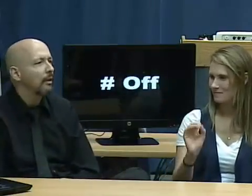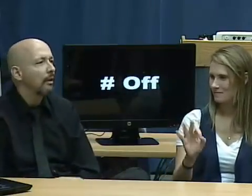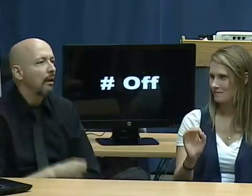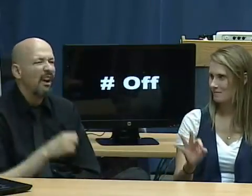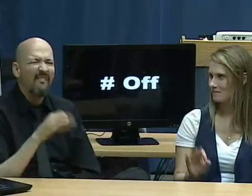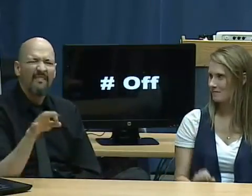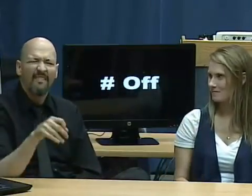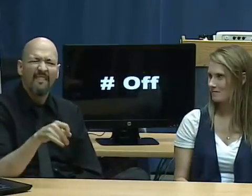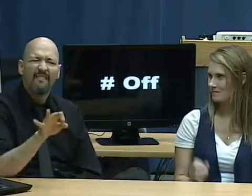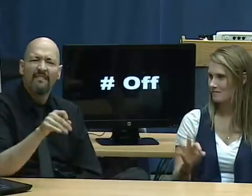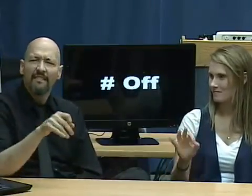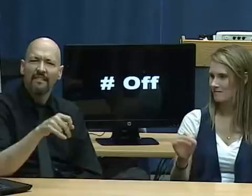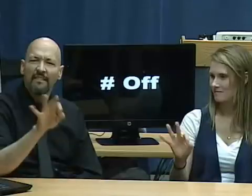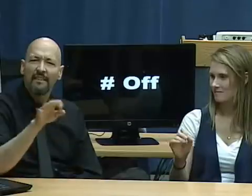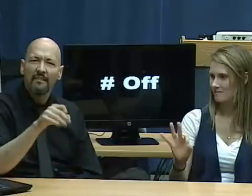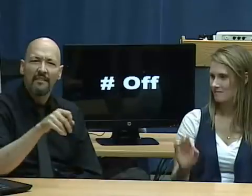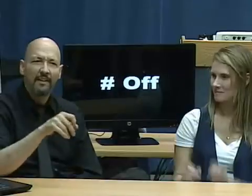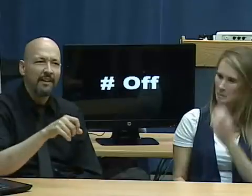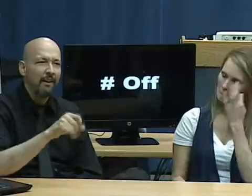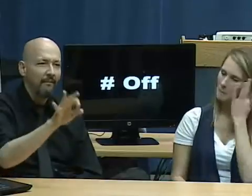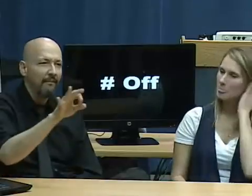#OFF #OFF. #OFF.